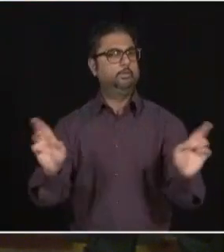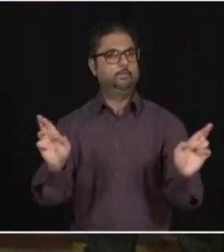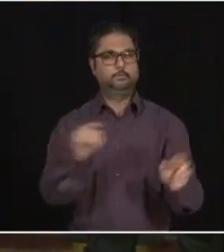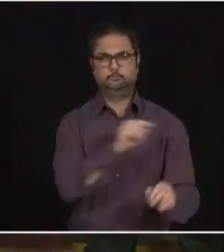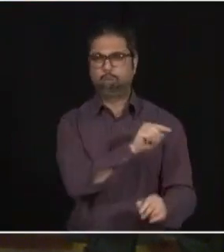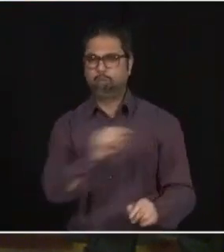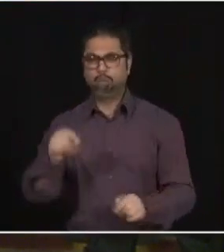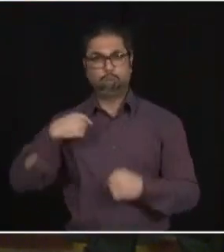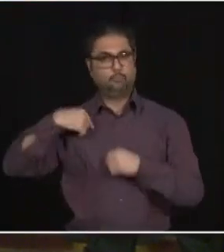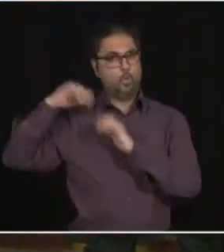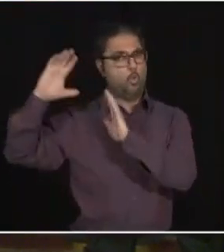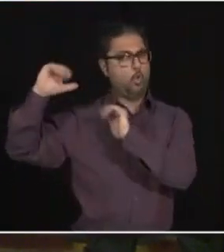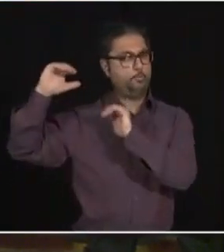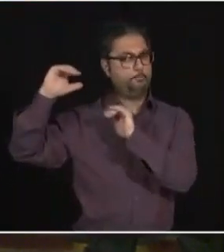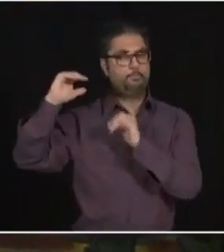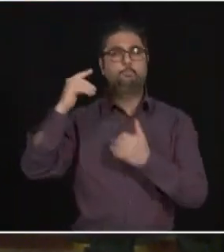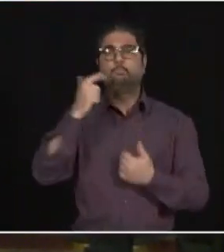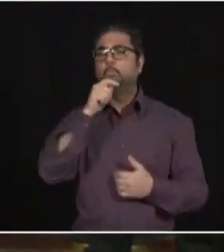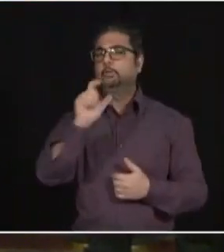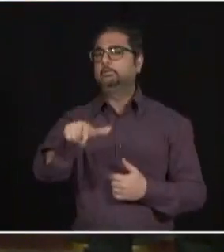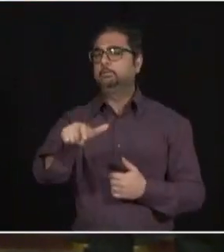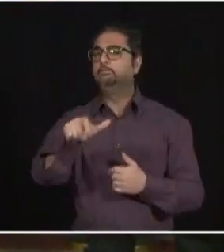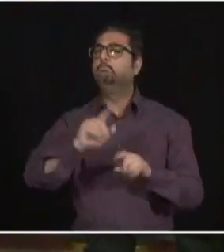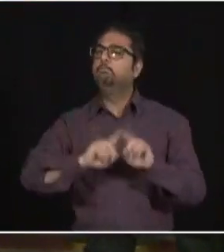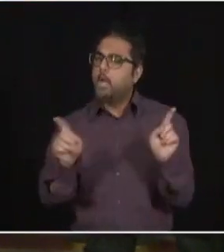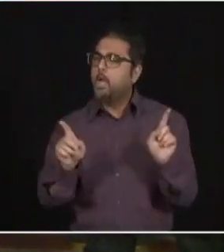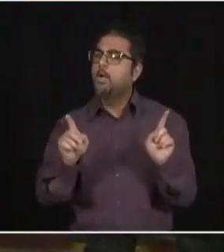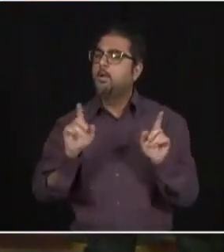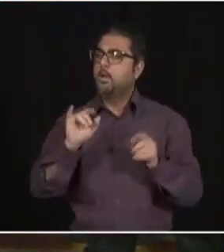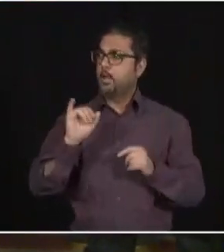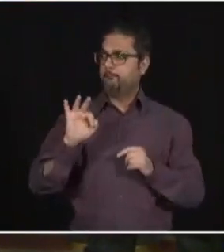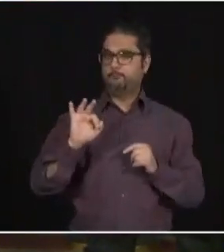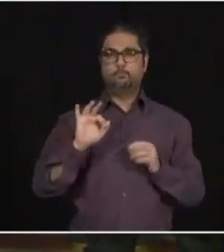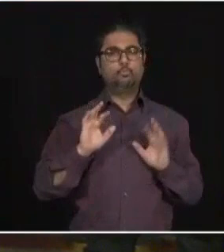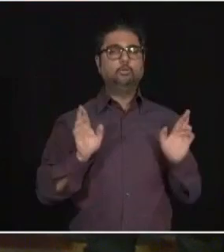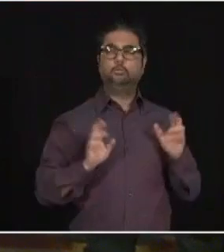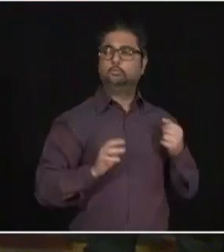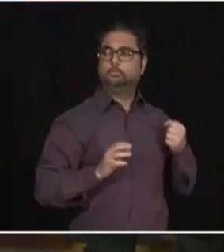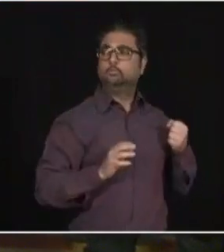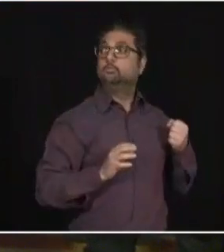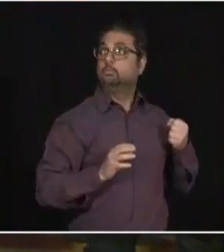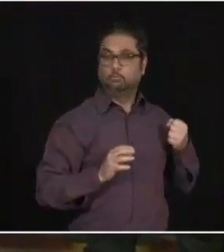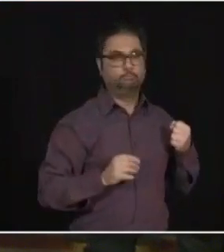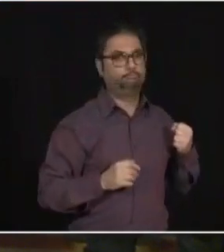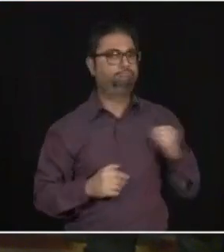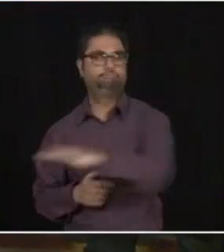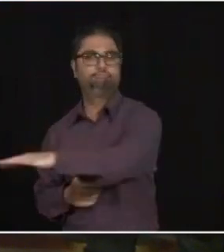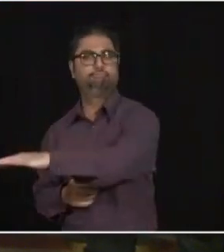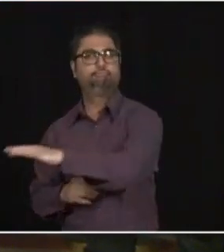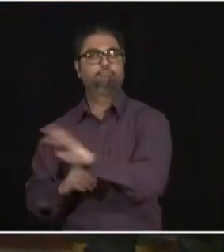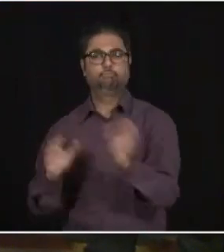We will be ready to act. We'll be ready to protect our own. Thank you, and God bless the